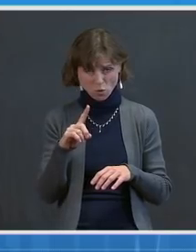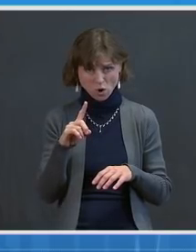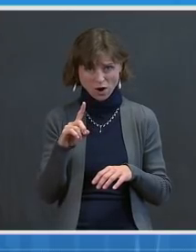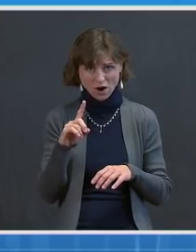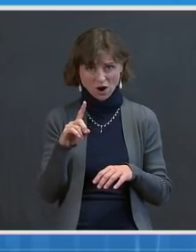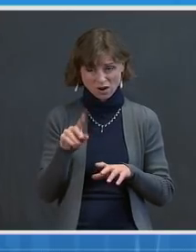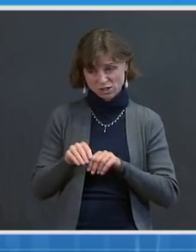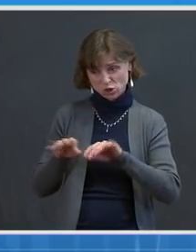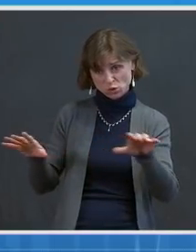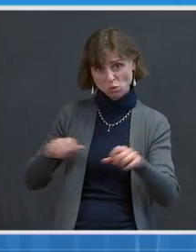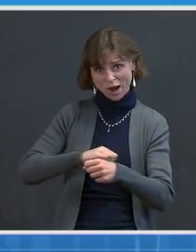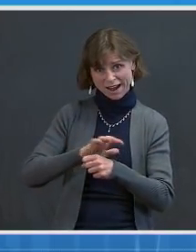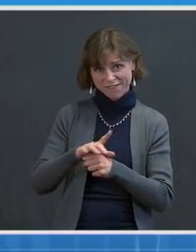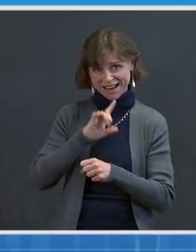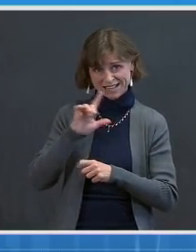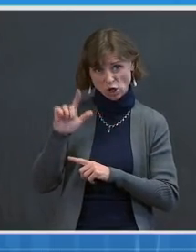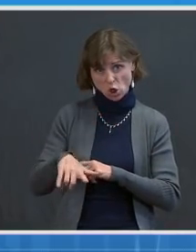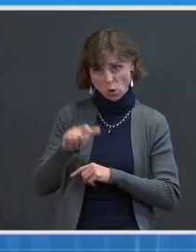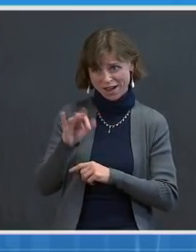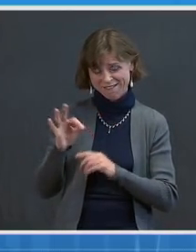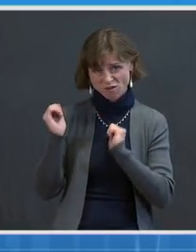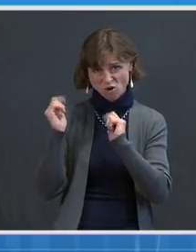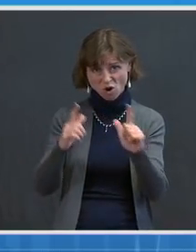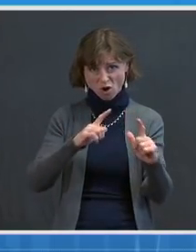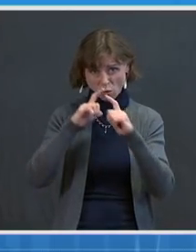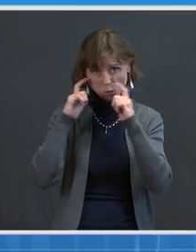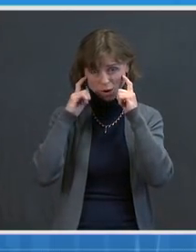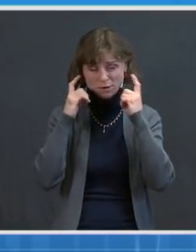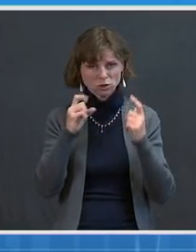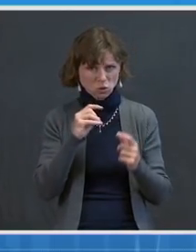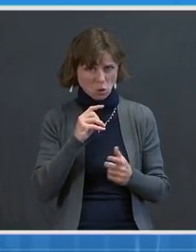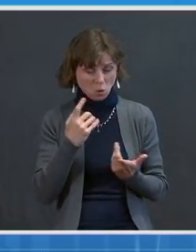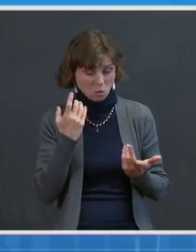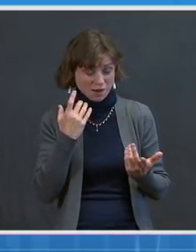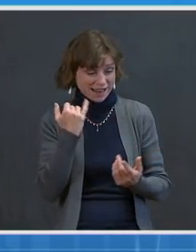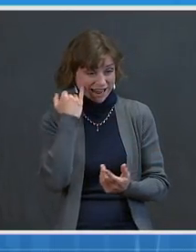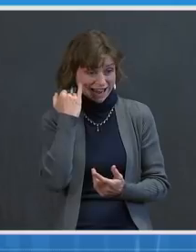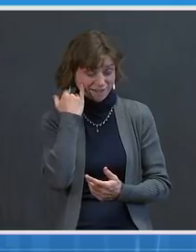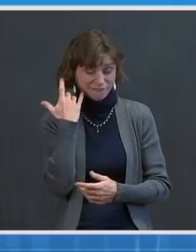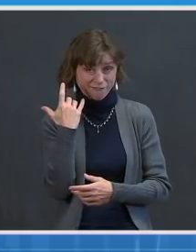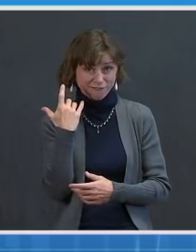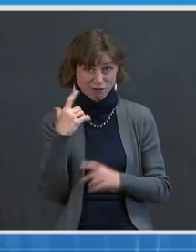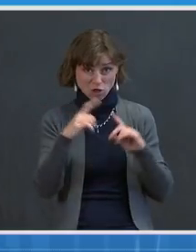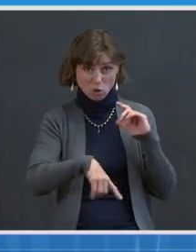So wouldn't it be lower for people who are fully vaccinated? And, if so, why did you not change